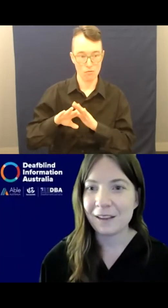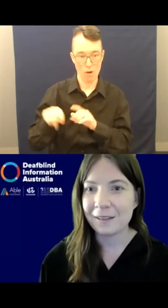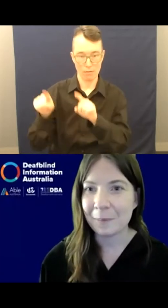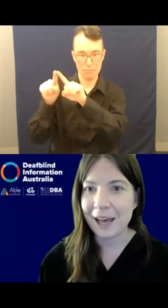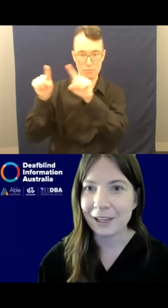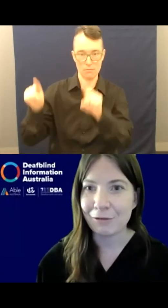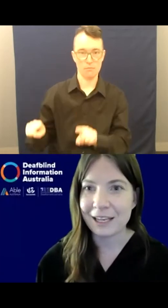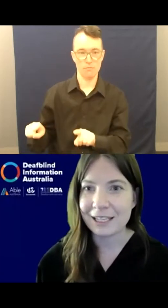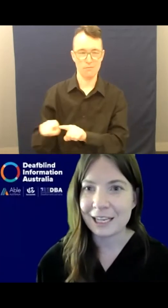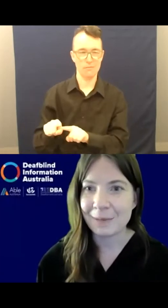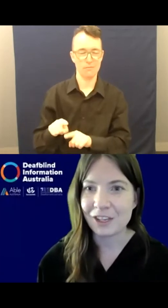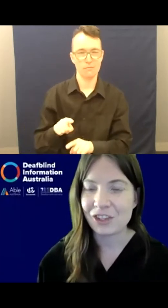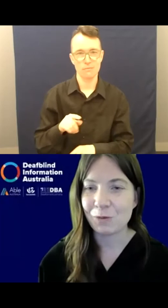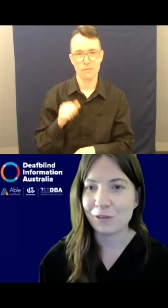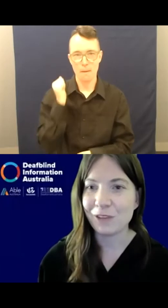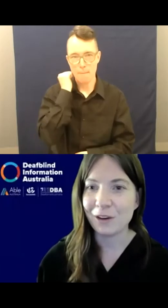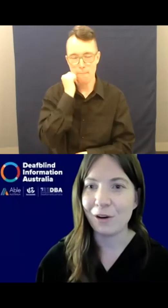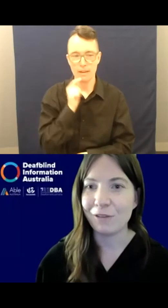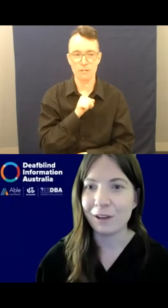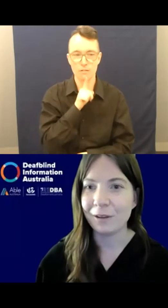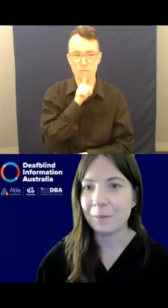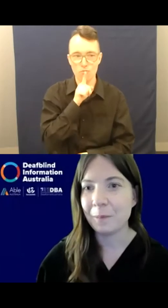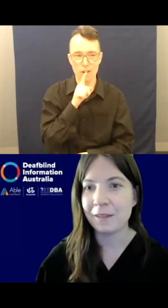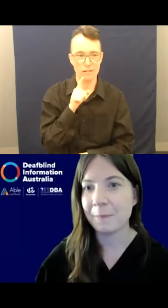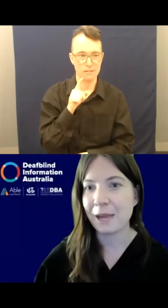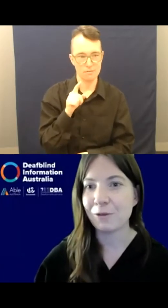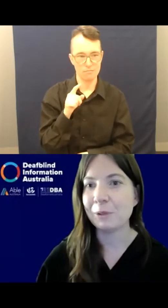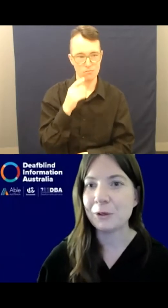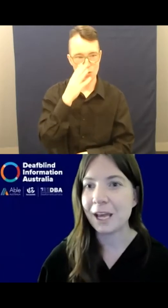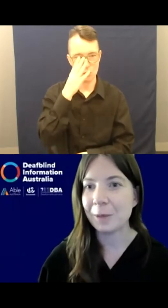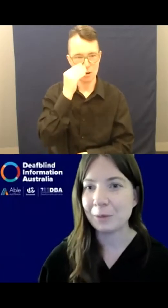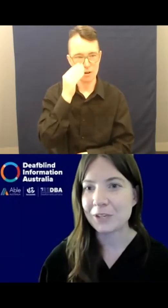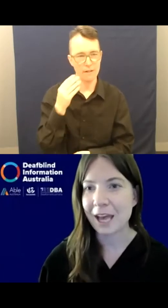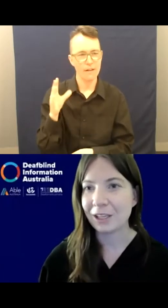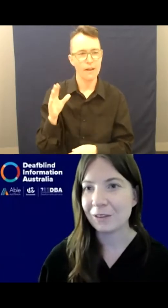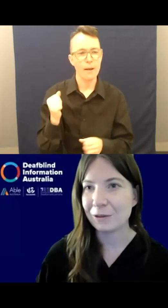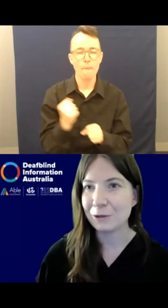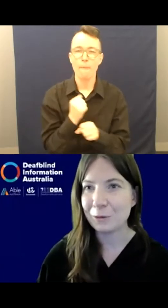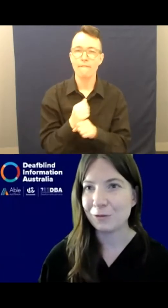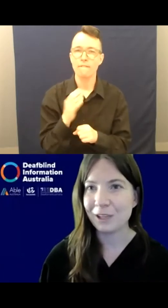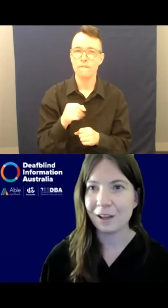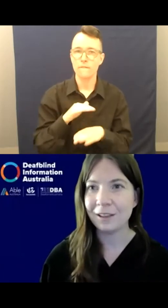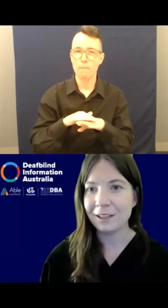a black and red image with a figure of a - it's made from Blu Tack, a Blu Tack human figure in